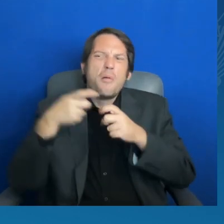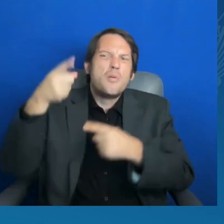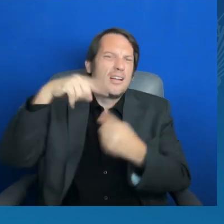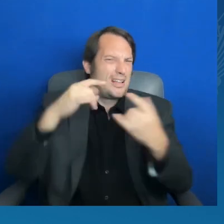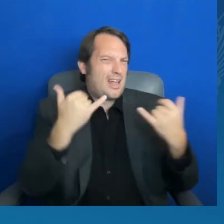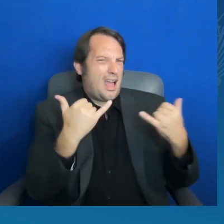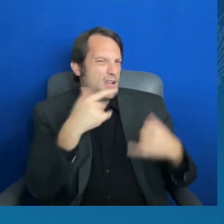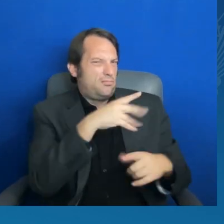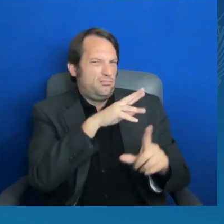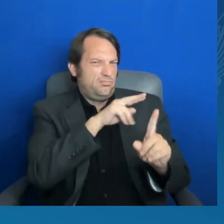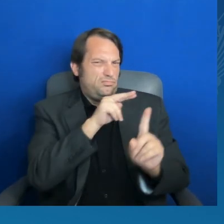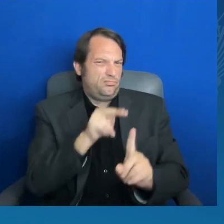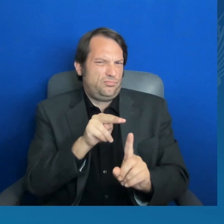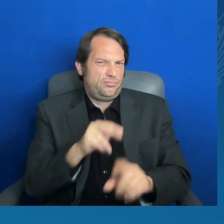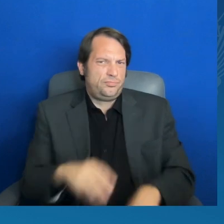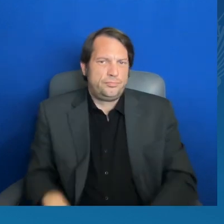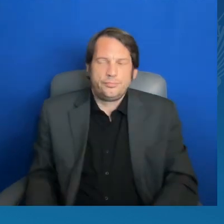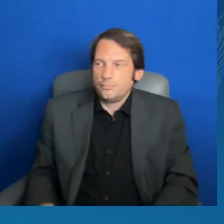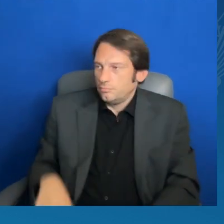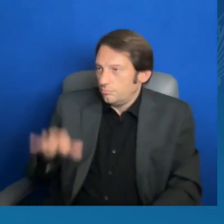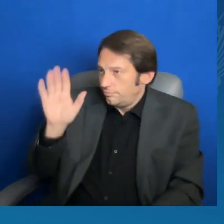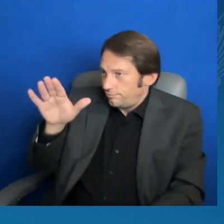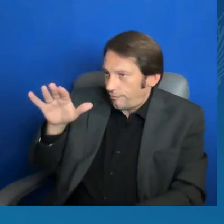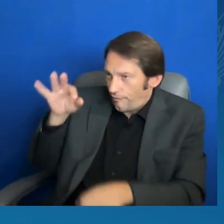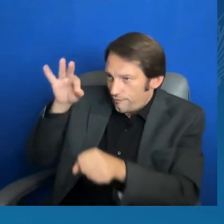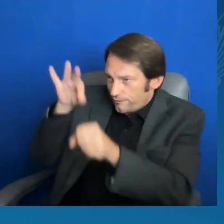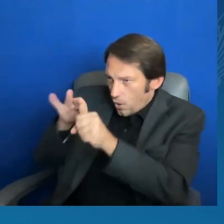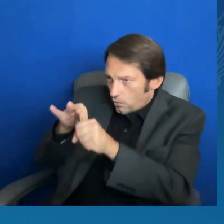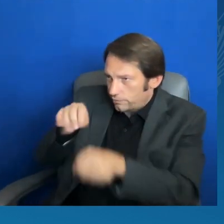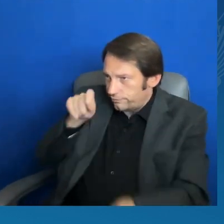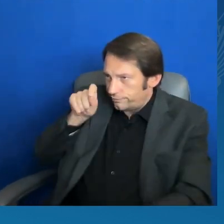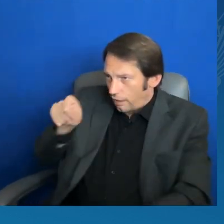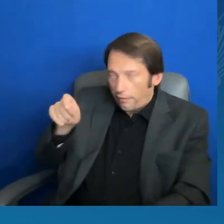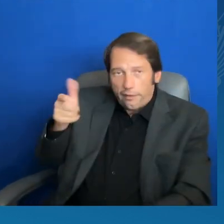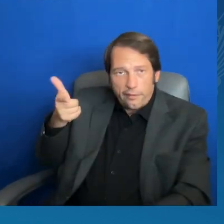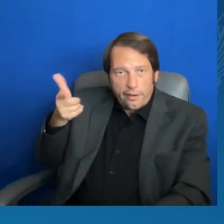Mr. George: Y'all heard her, right? You heard it, right? Ms. Ferrell-Zabala: Right.